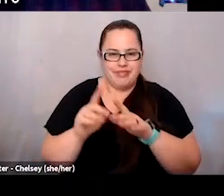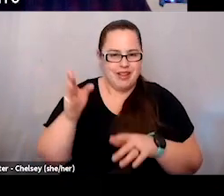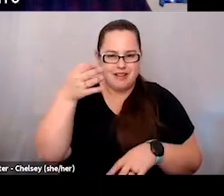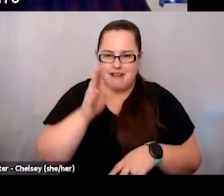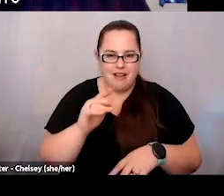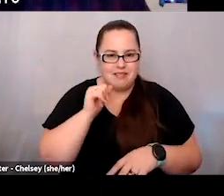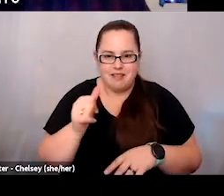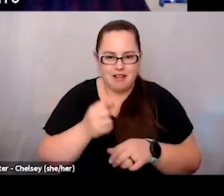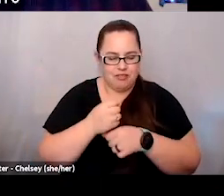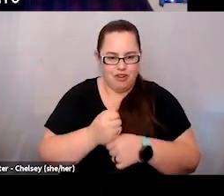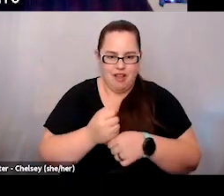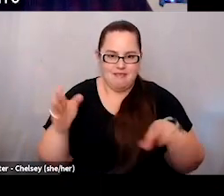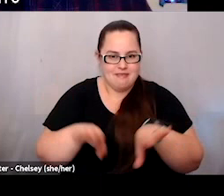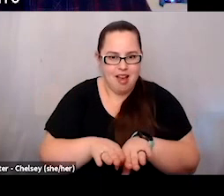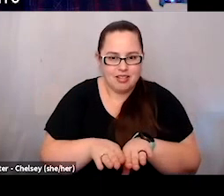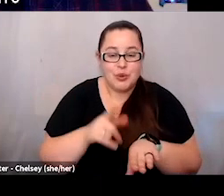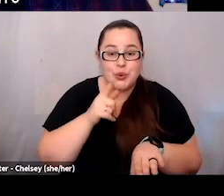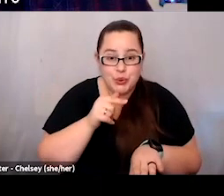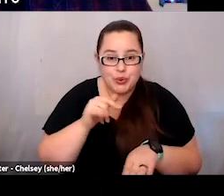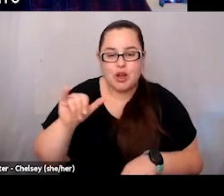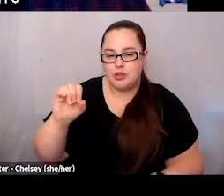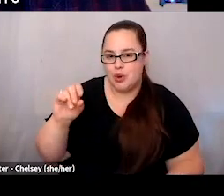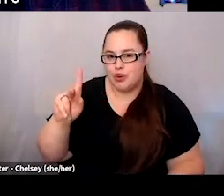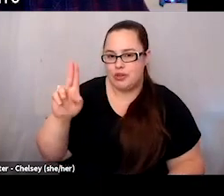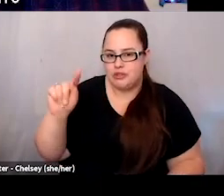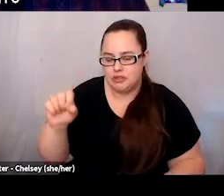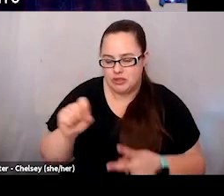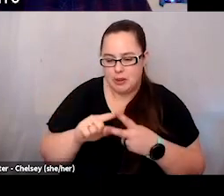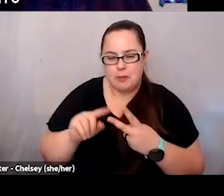the Yokuts and the Mono people who created this valley, because they nurtured the